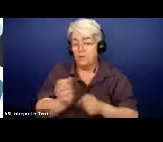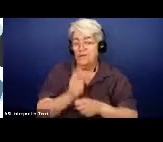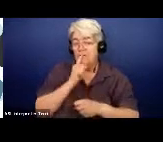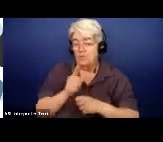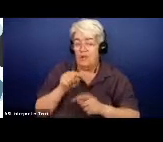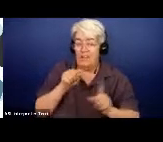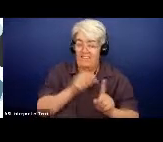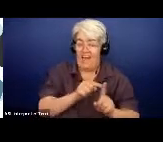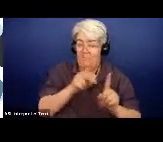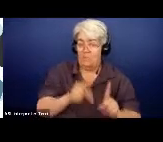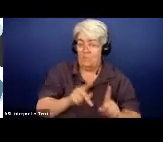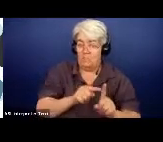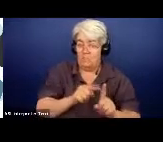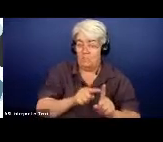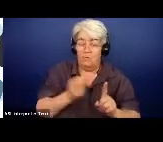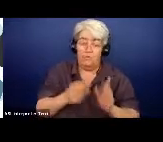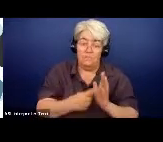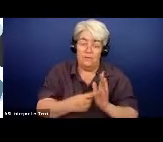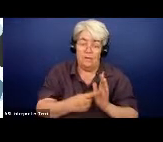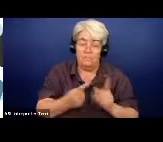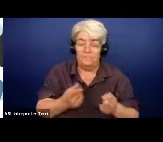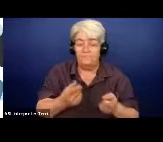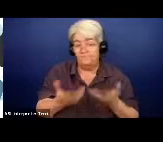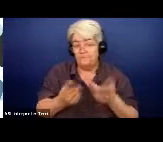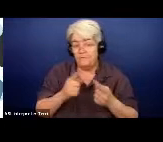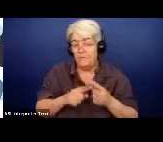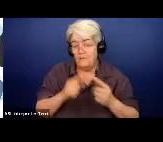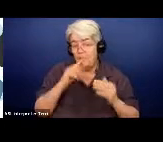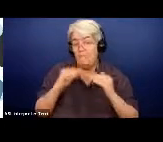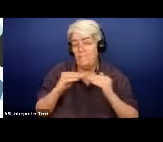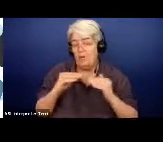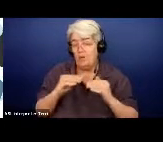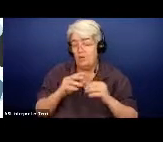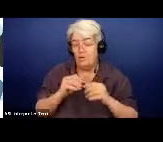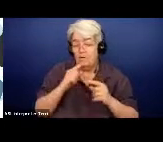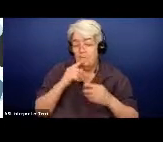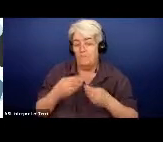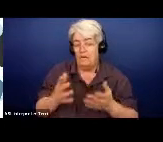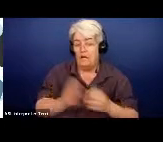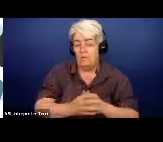clinician or sometimes in places that might be up here provider that a person of lived